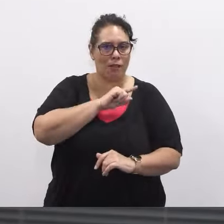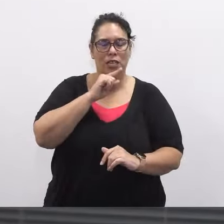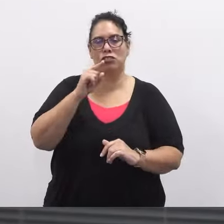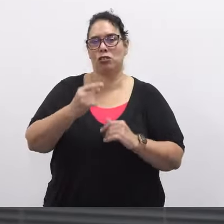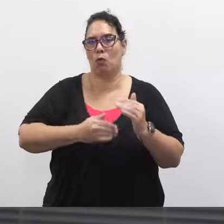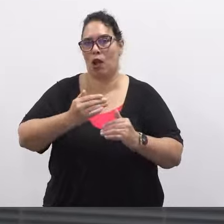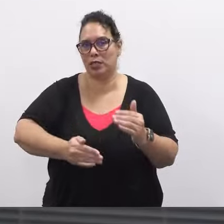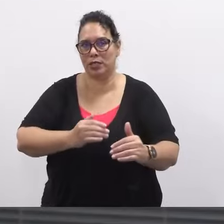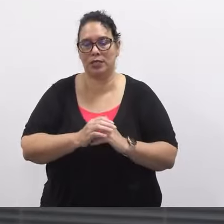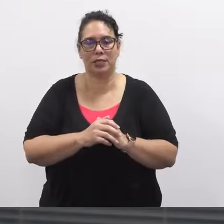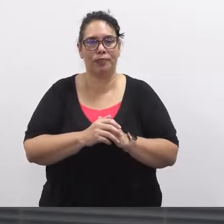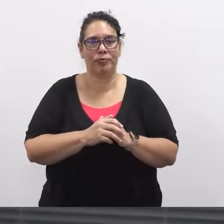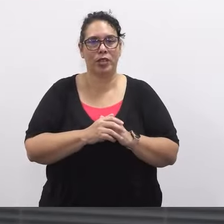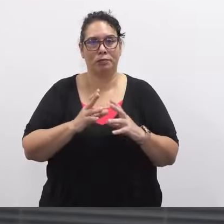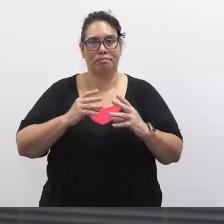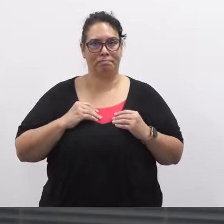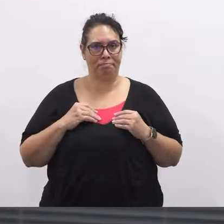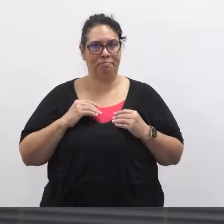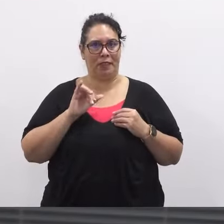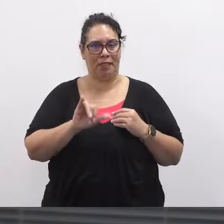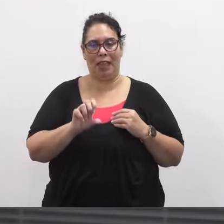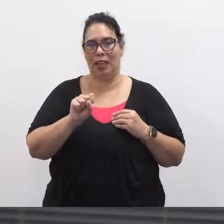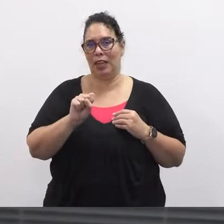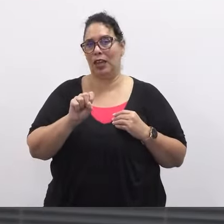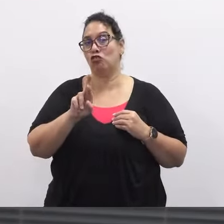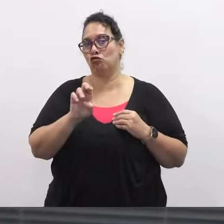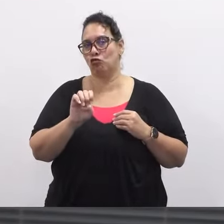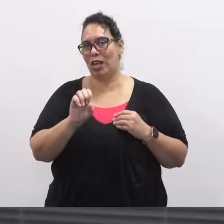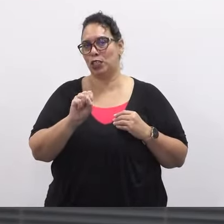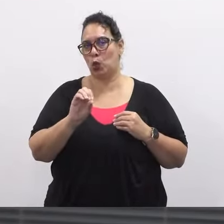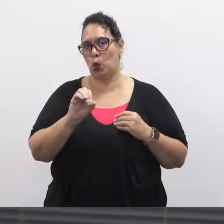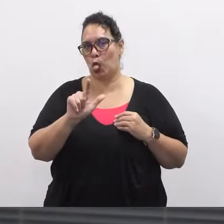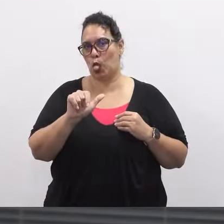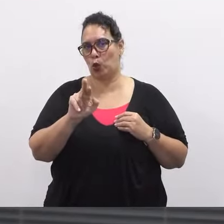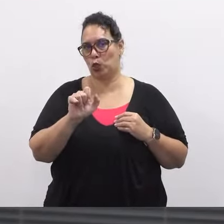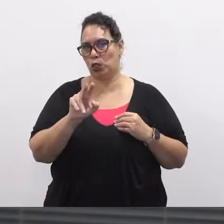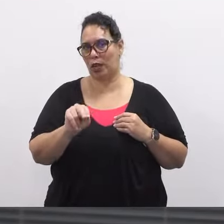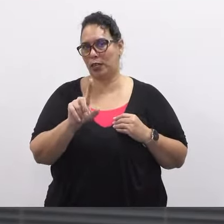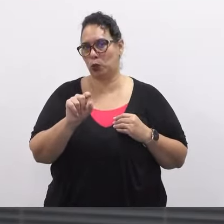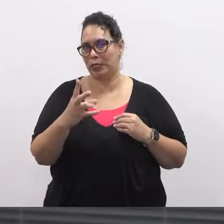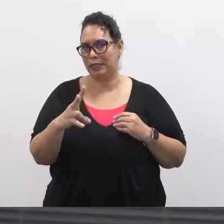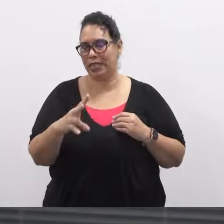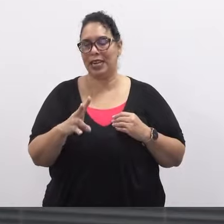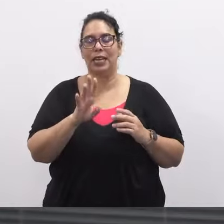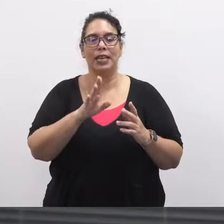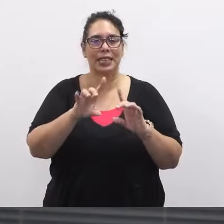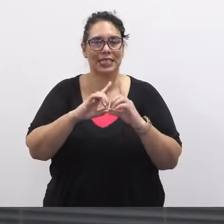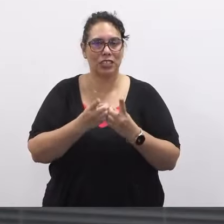So following the adoption of the resolution in 2017, the district issued a request to pre-qualify